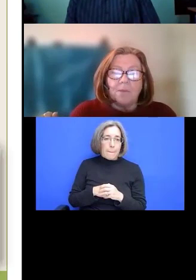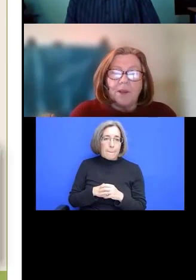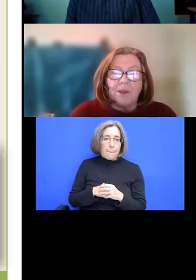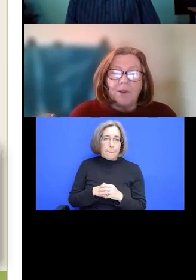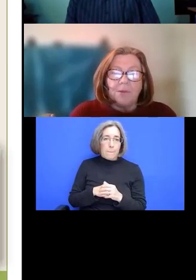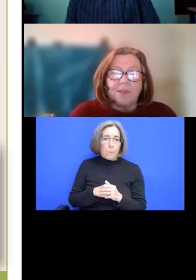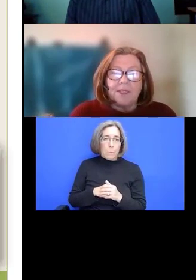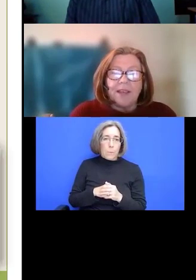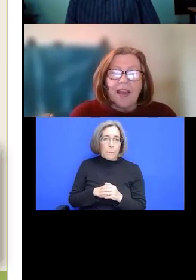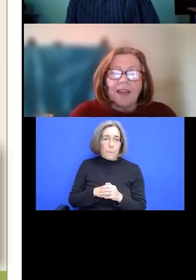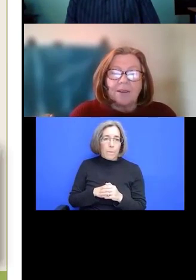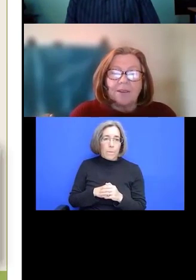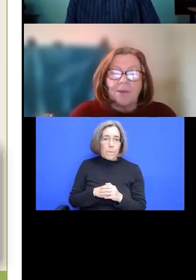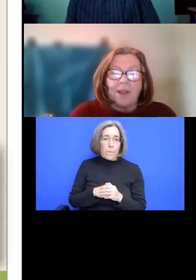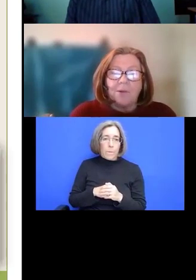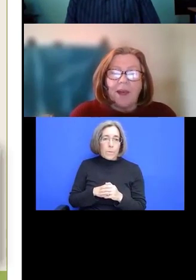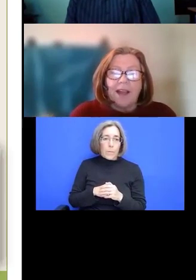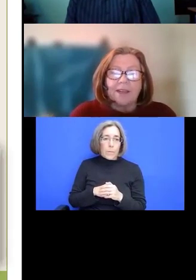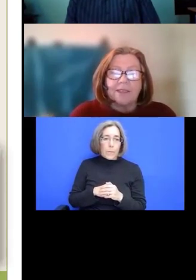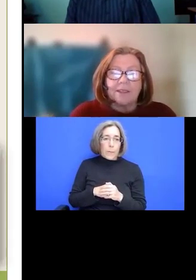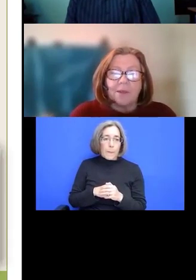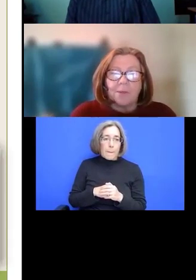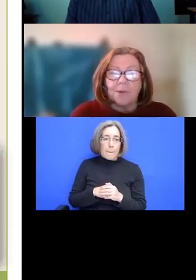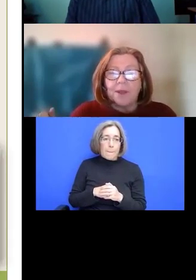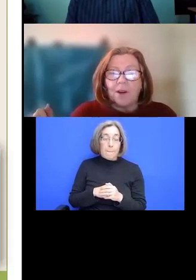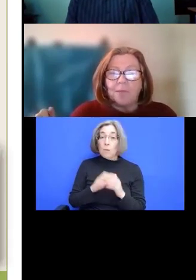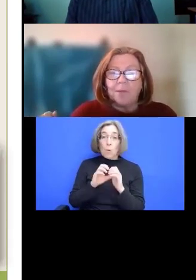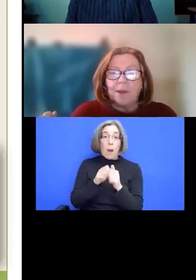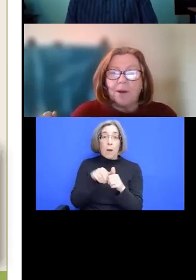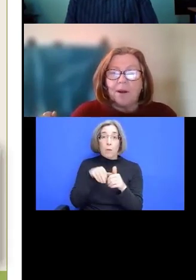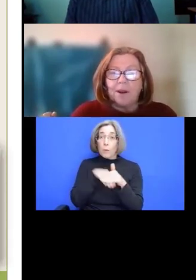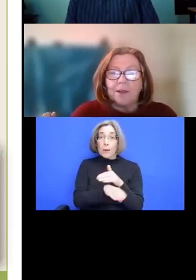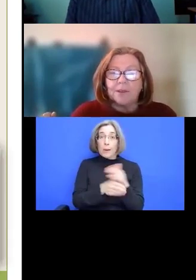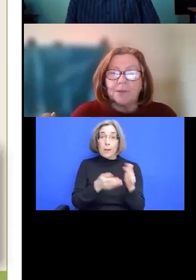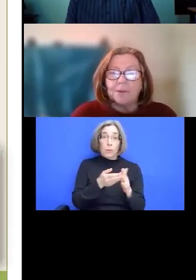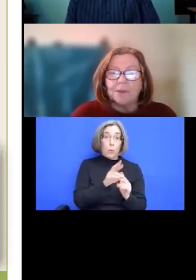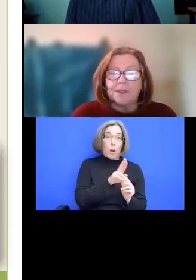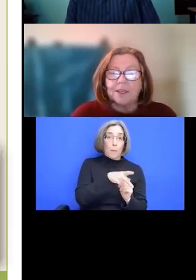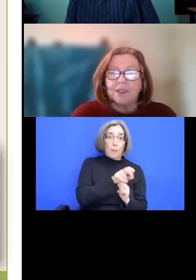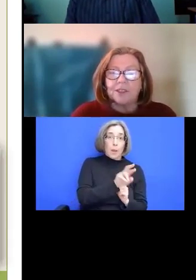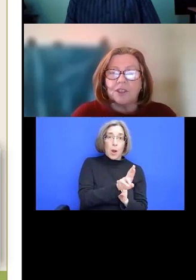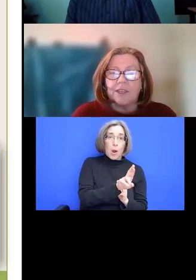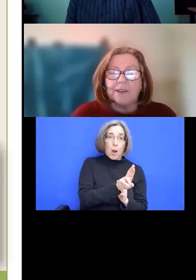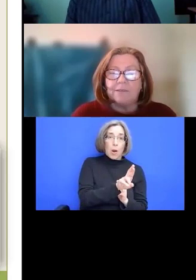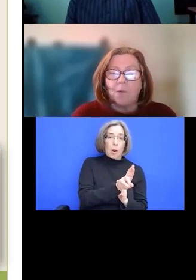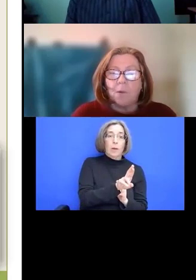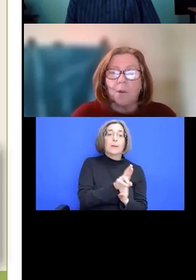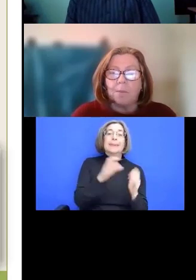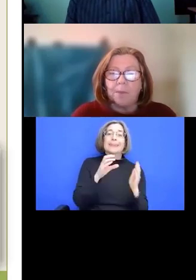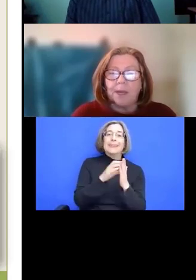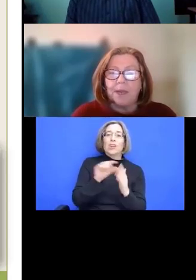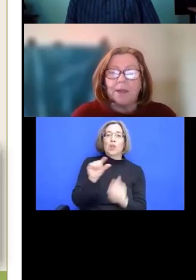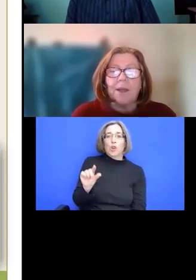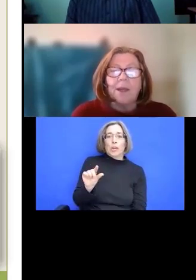When you see that, the way you will access it through the RPPR is through the section G.4.b.